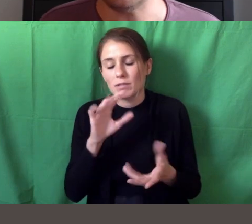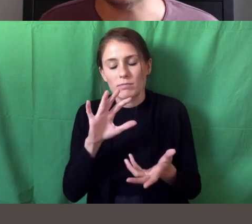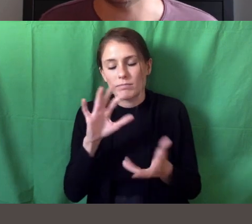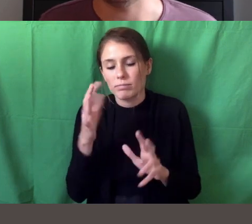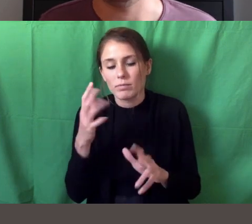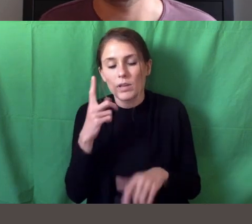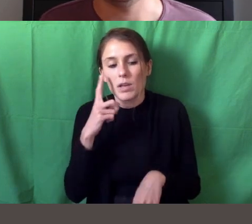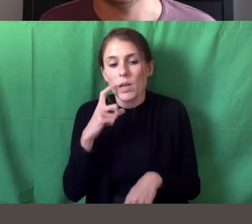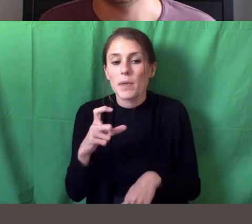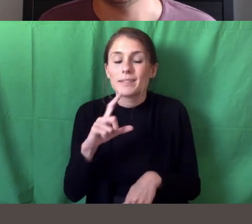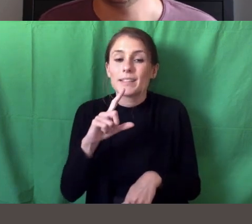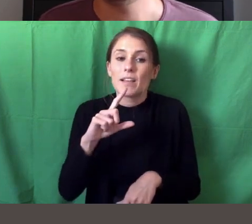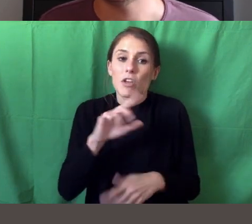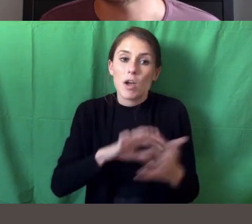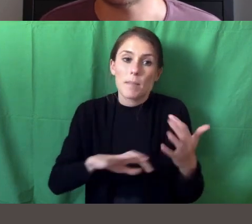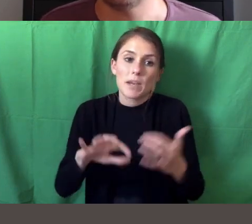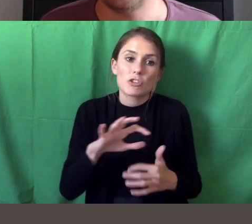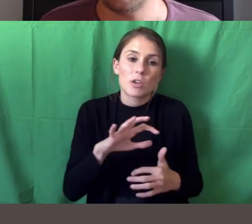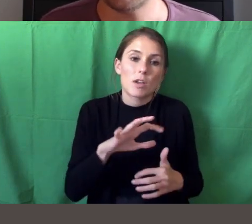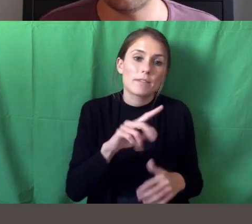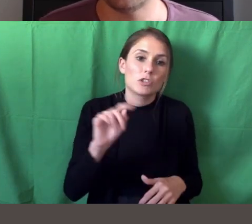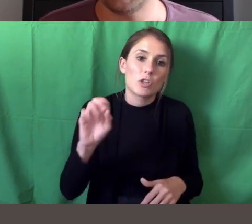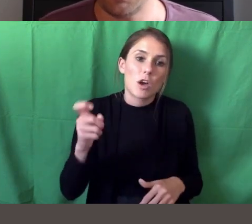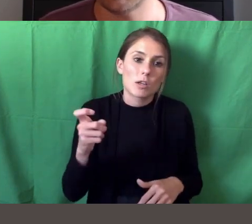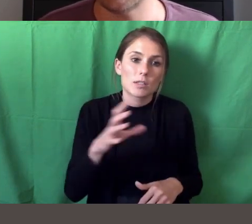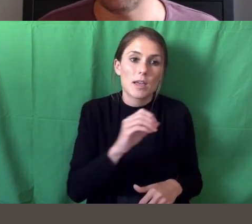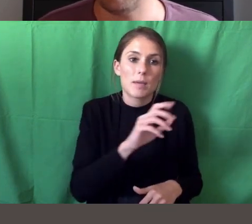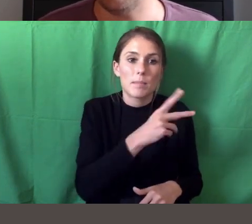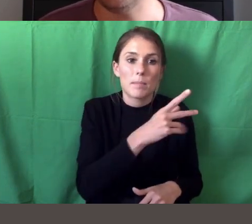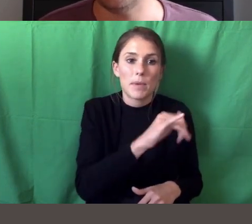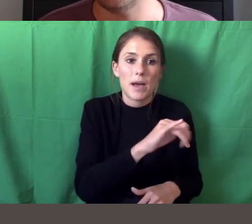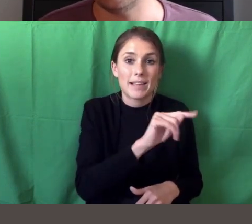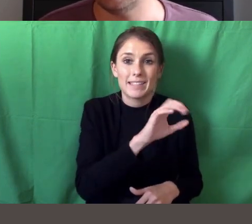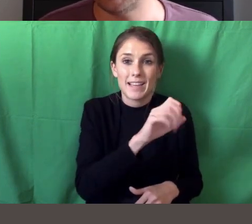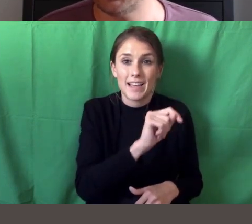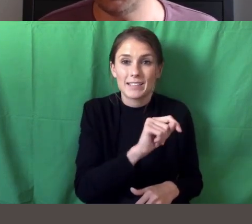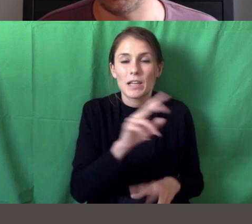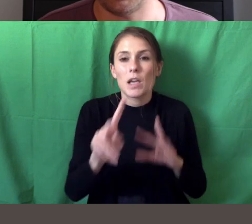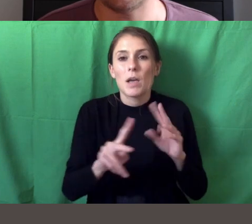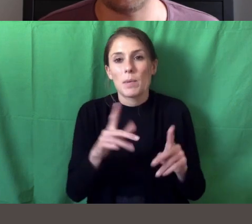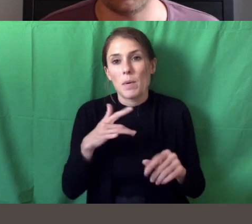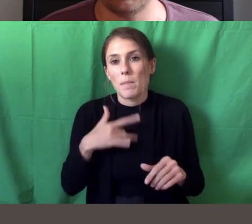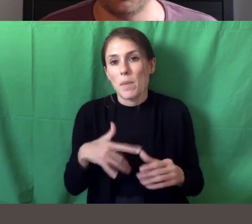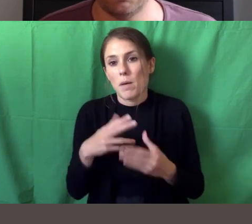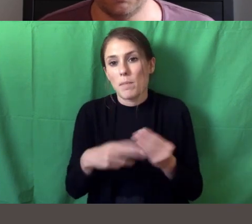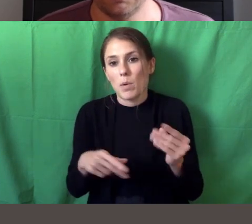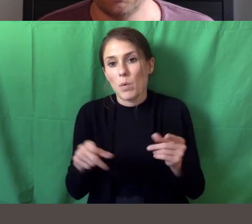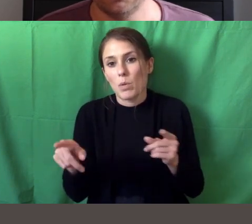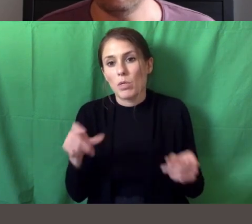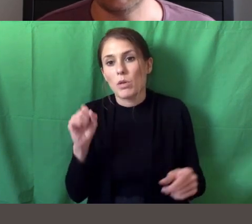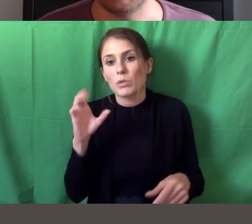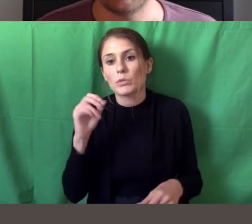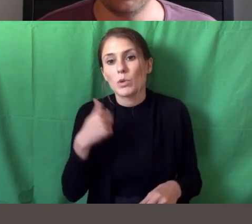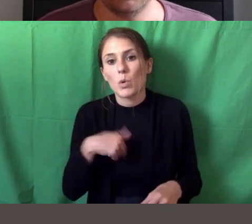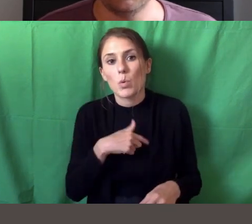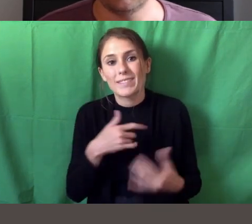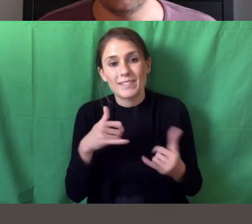PyTest, and this was a serious mess. Because the combination of tox and PyTest is super widespread.